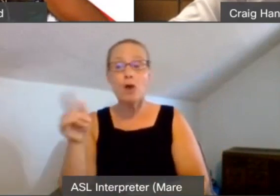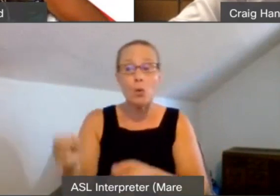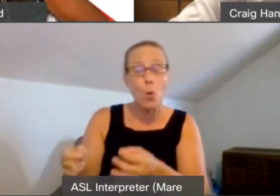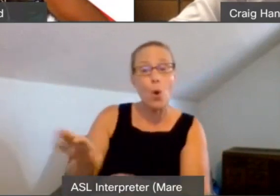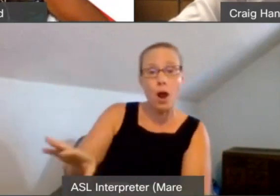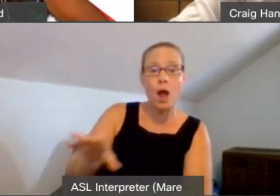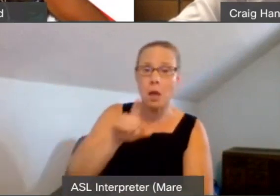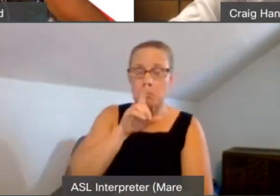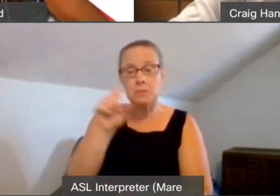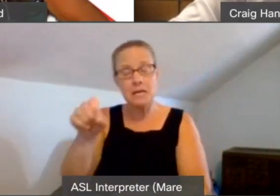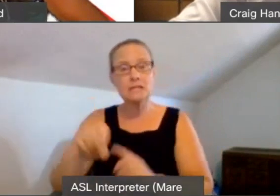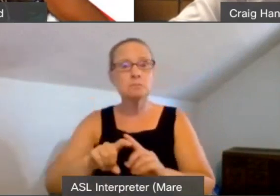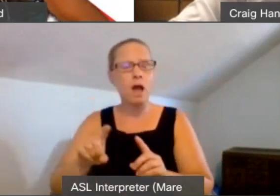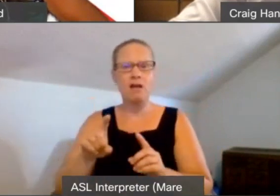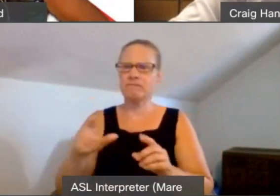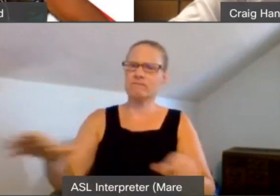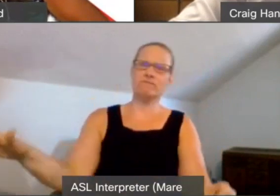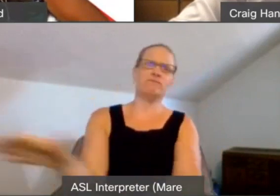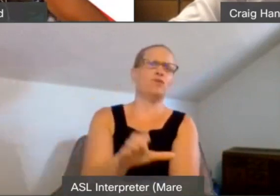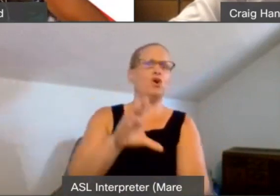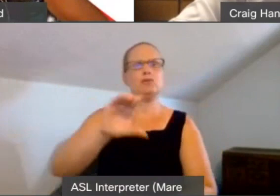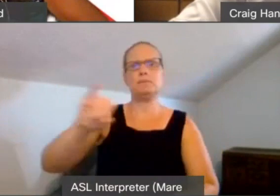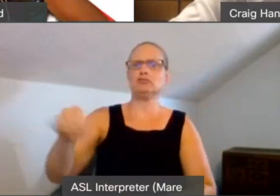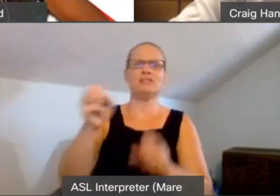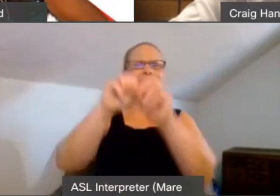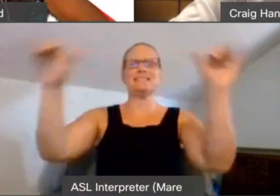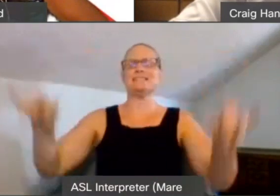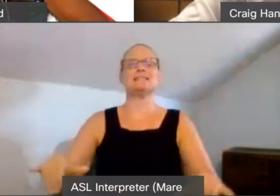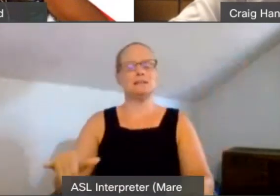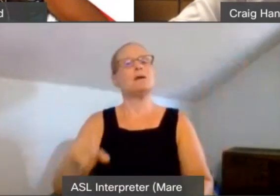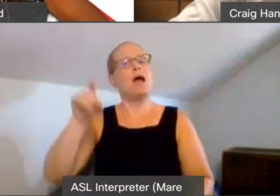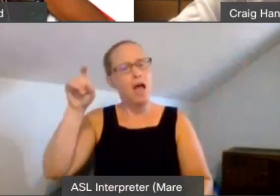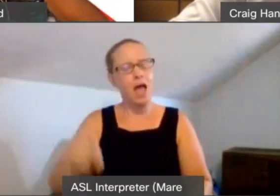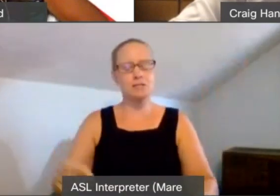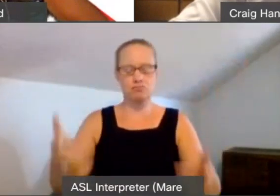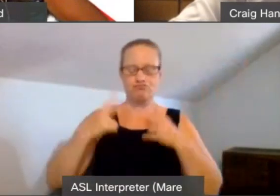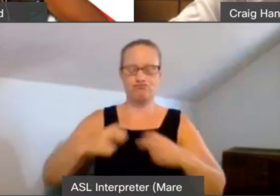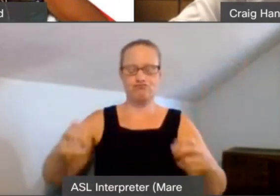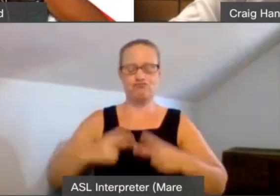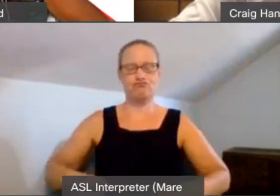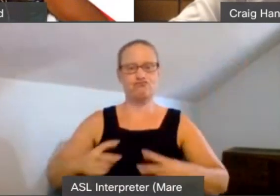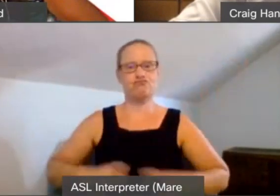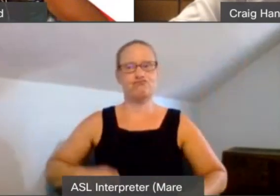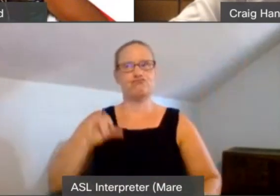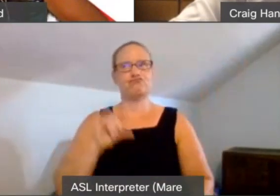justice field has been willing to look under the rock that we need to look under and we need to take this